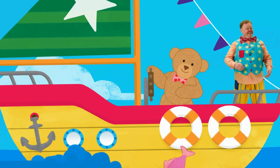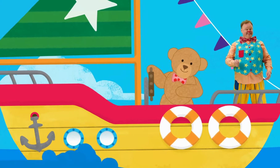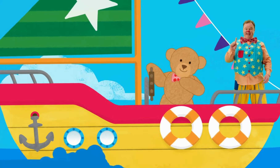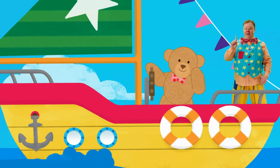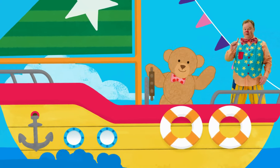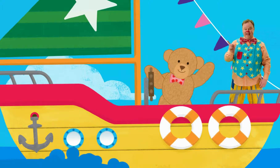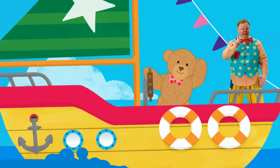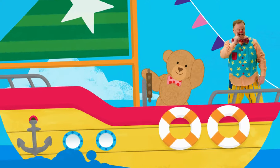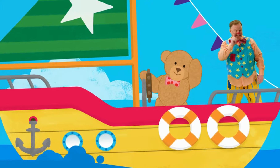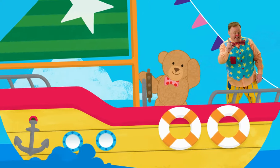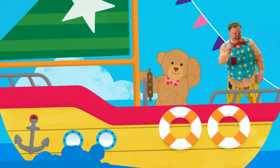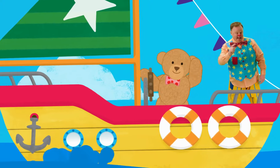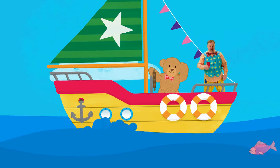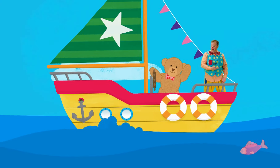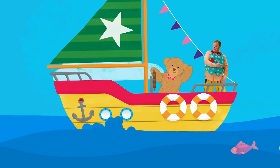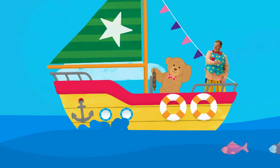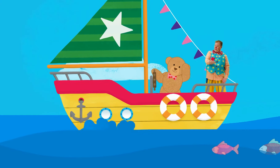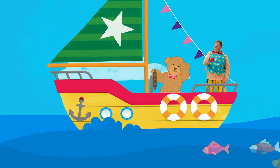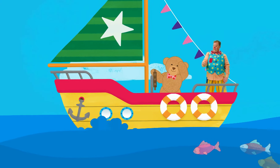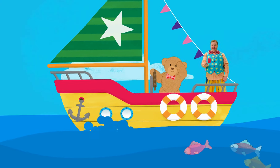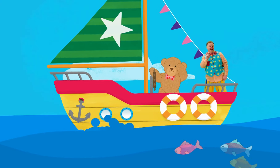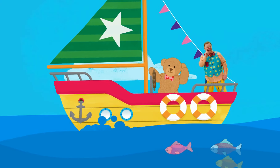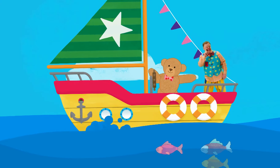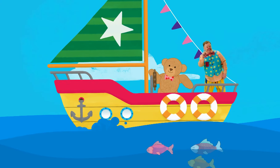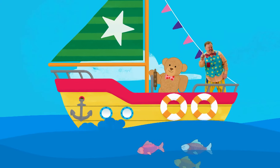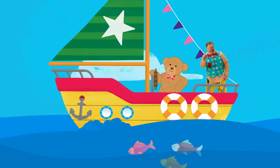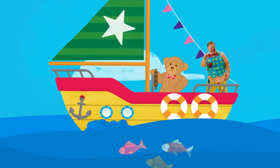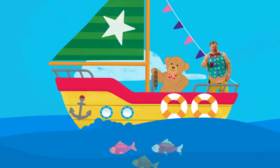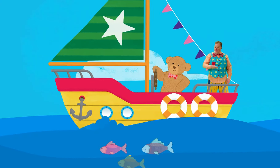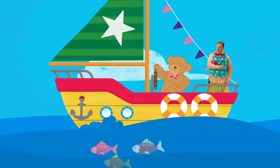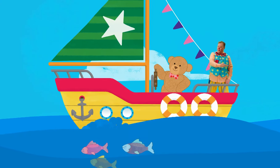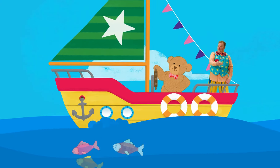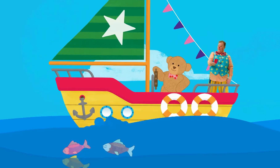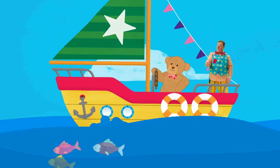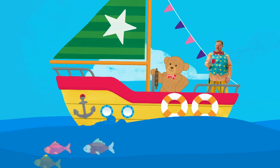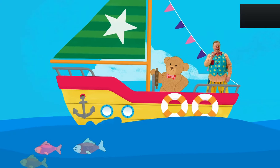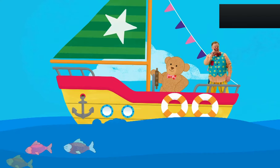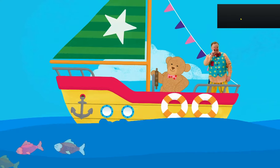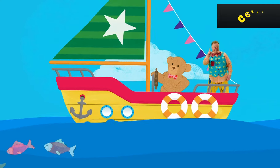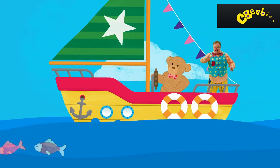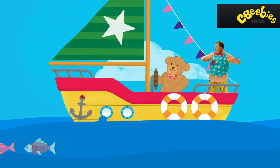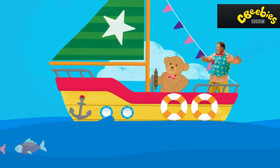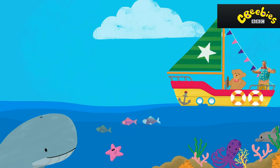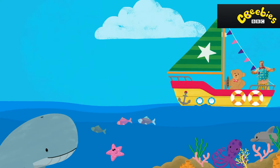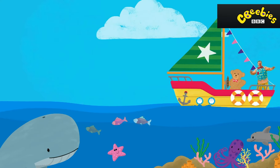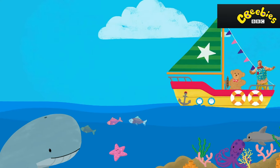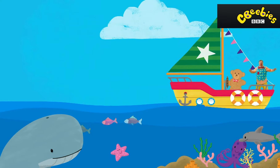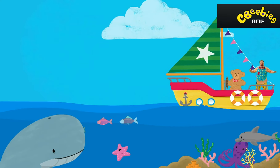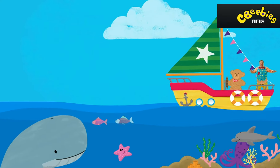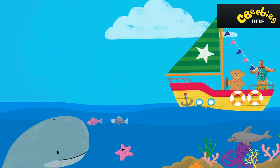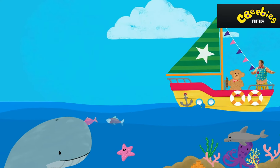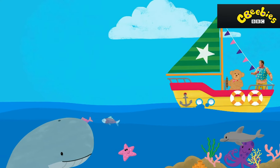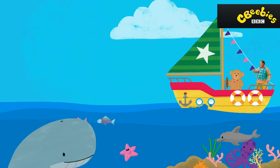to see what he could see but all but he could see but all that he could see was the other side